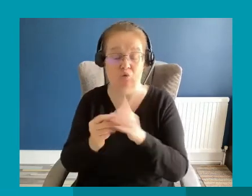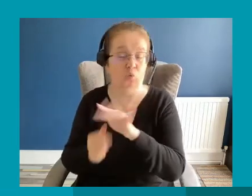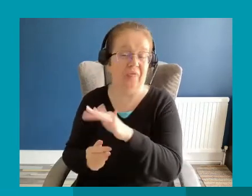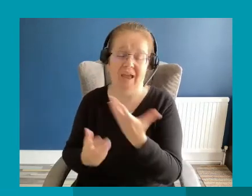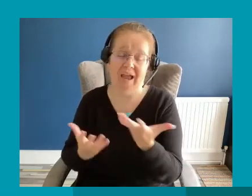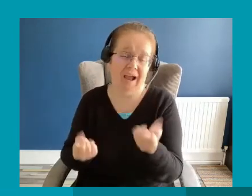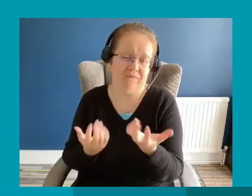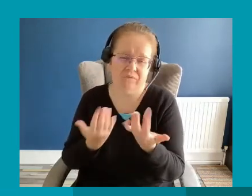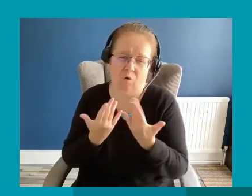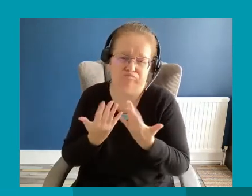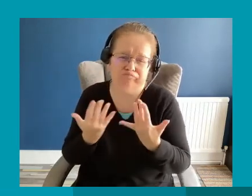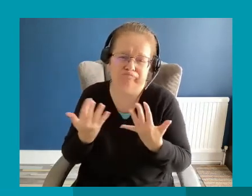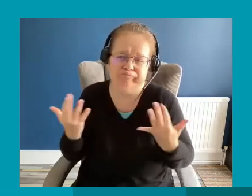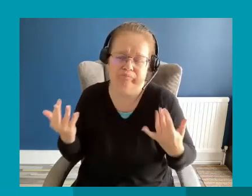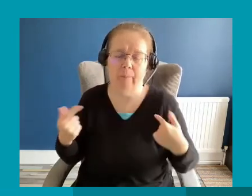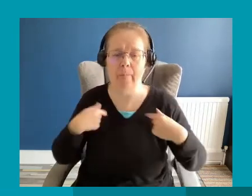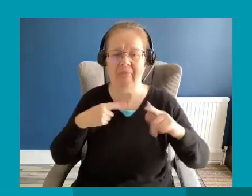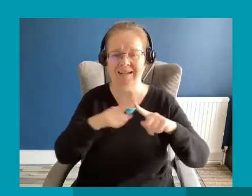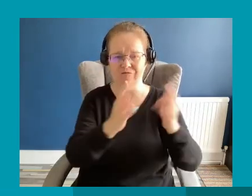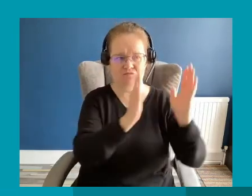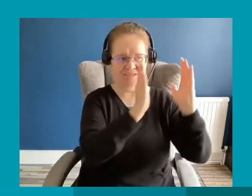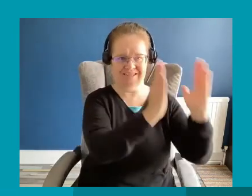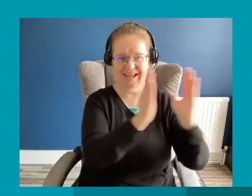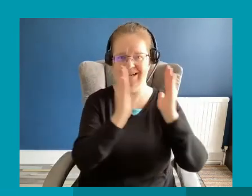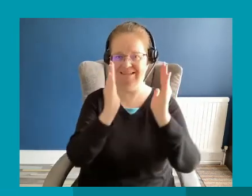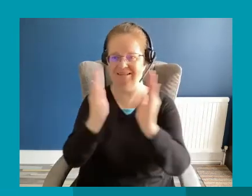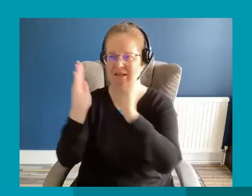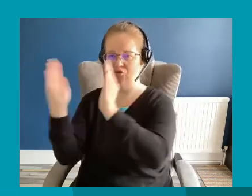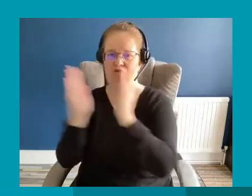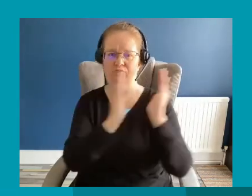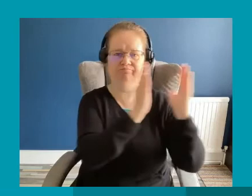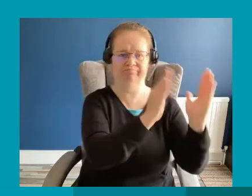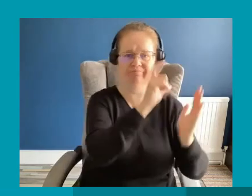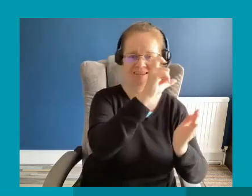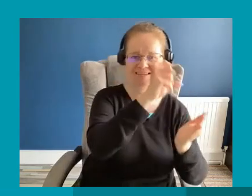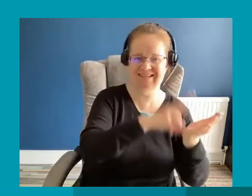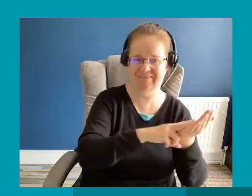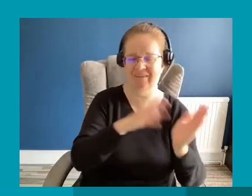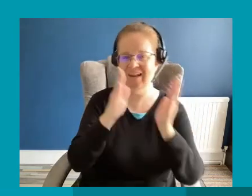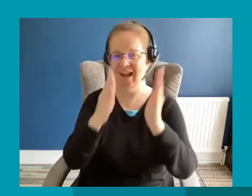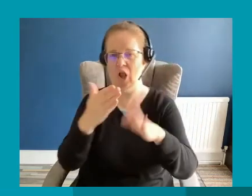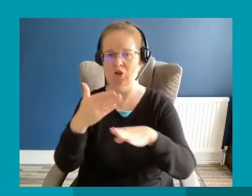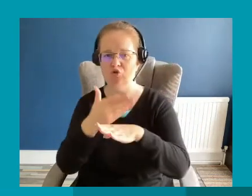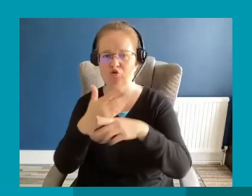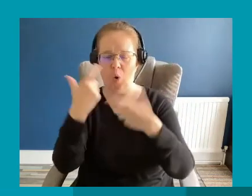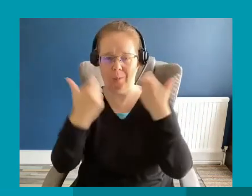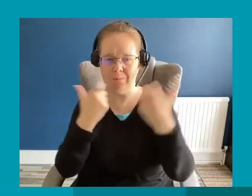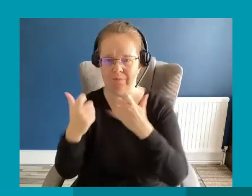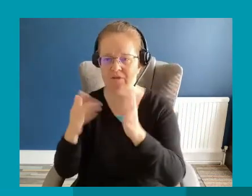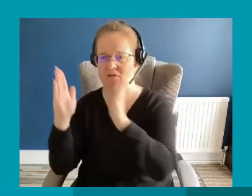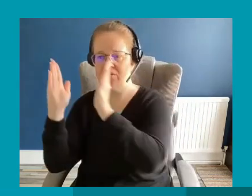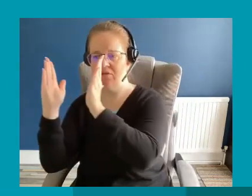We have it broken down into different sections, CV, job search, careers exploration. We even have lots of other